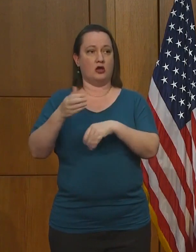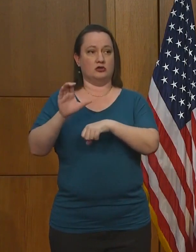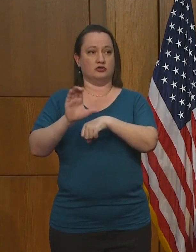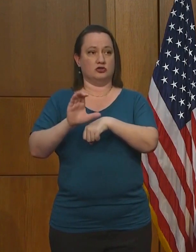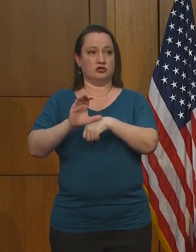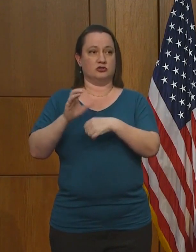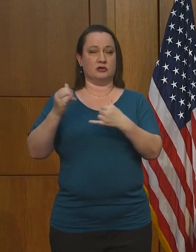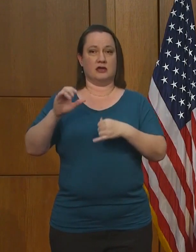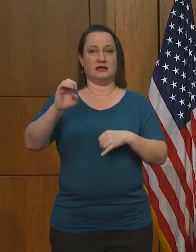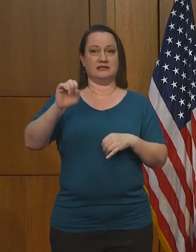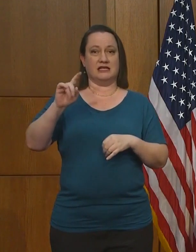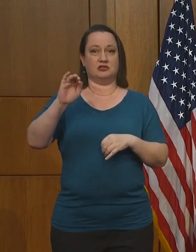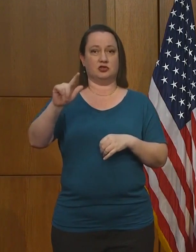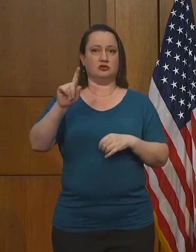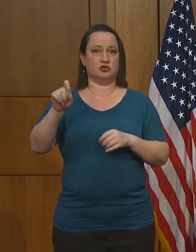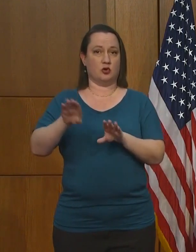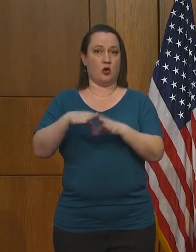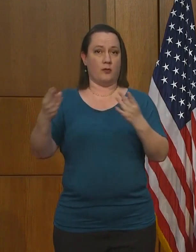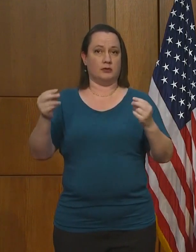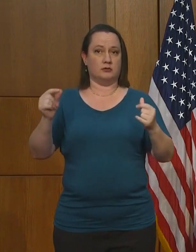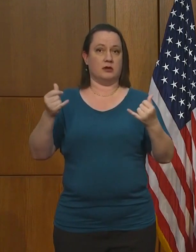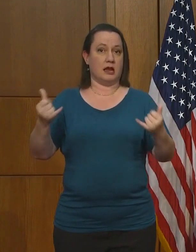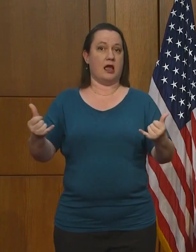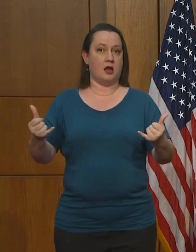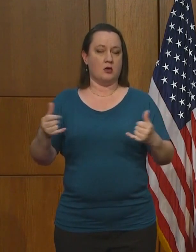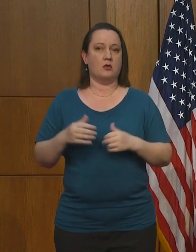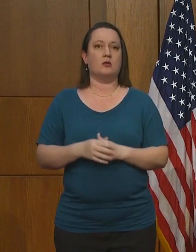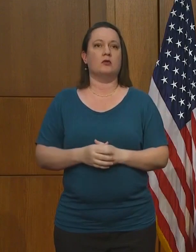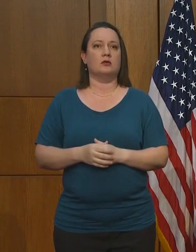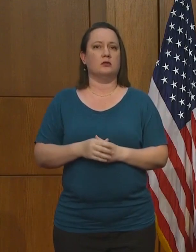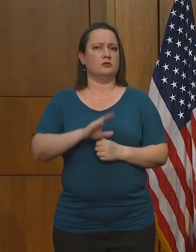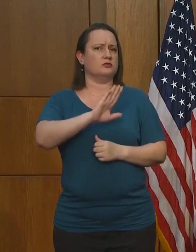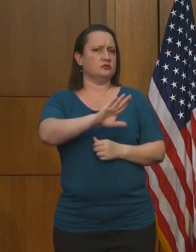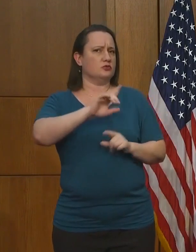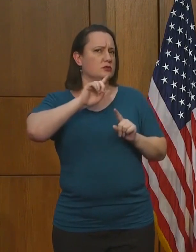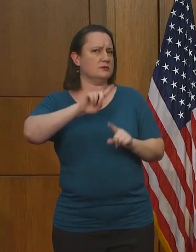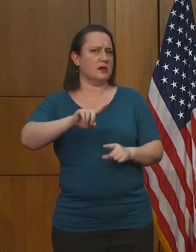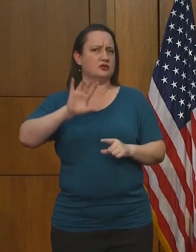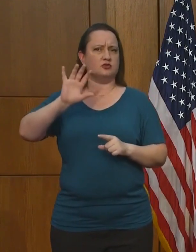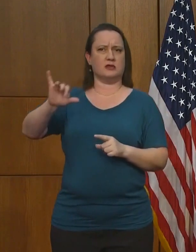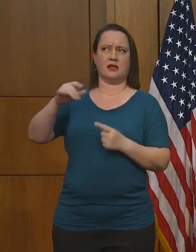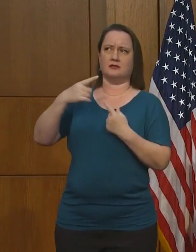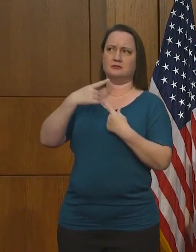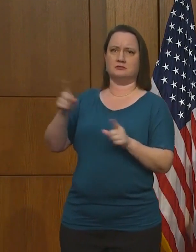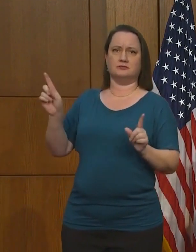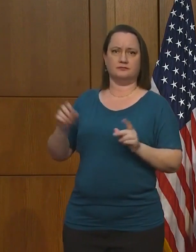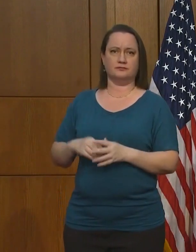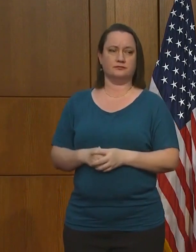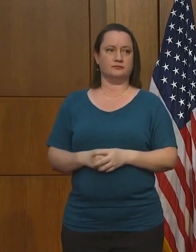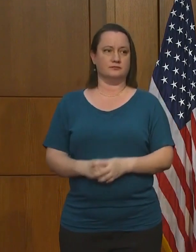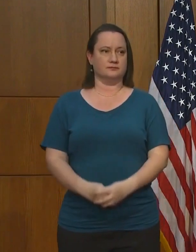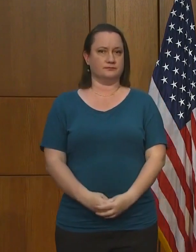APPARENTLY DECLARED. ALL CHURCHES NATIONWIDE ESSENTIAL AND IF THEY SHOULD OPEN REALLY.